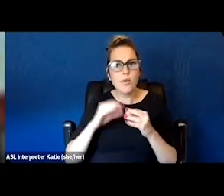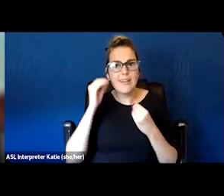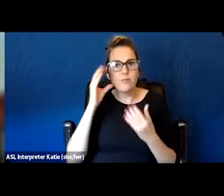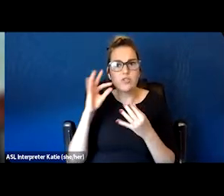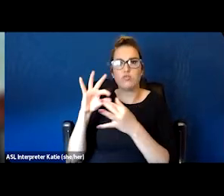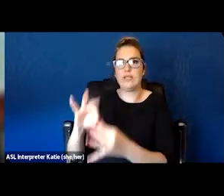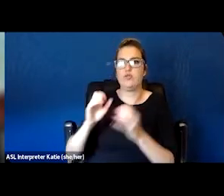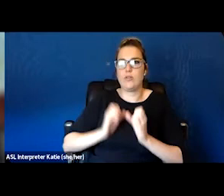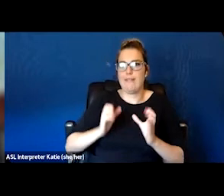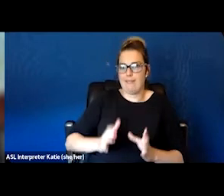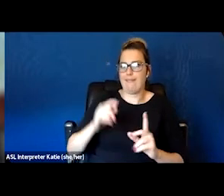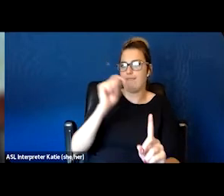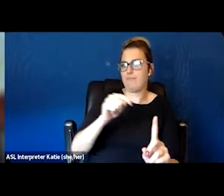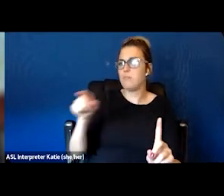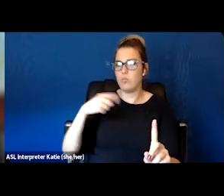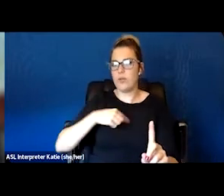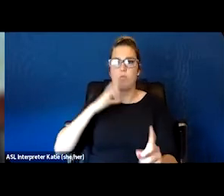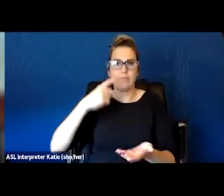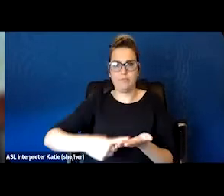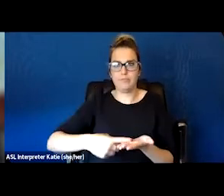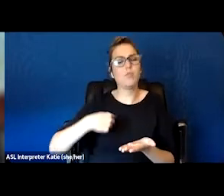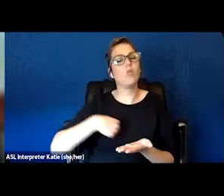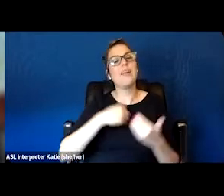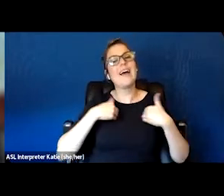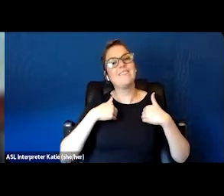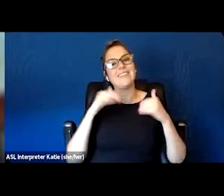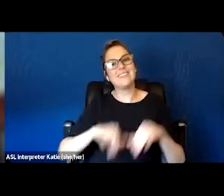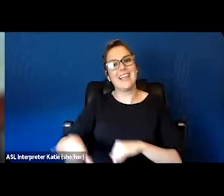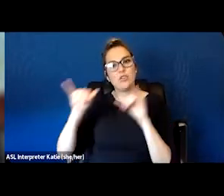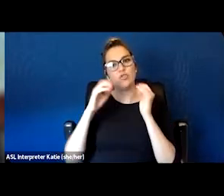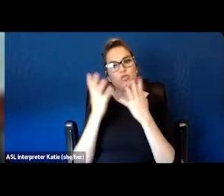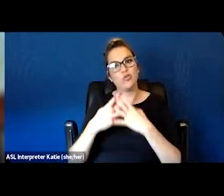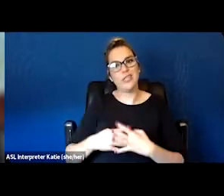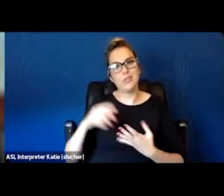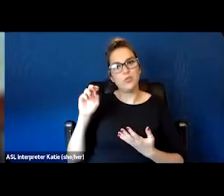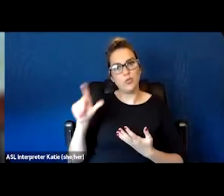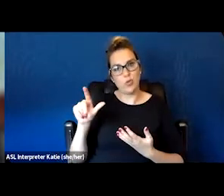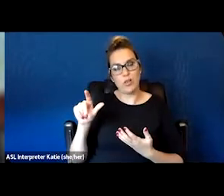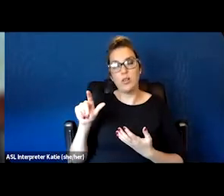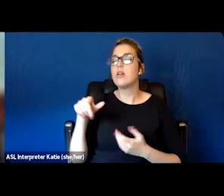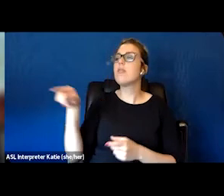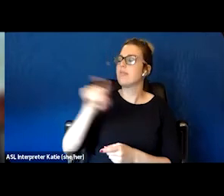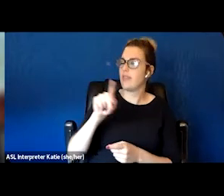So we go through a standardized screening tool and they have knowledge and expertise about, you know, some of the behavioral health needs